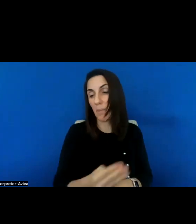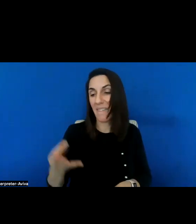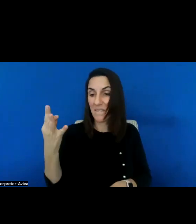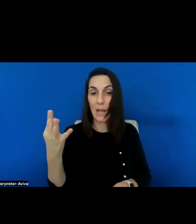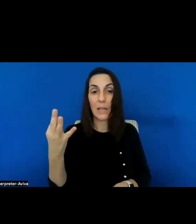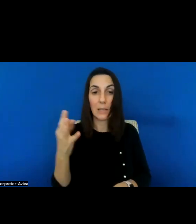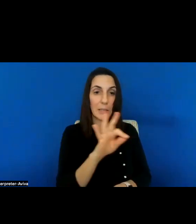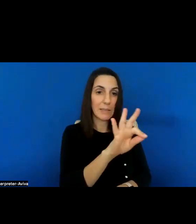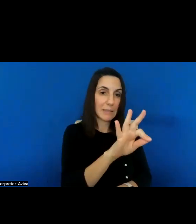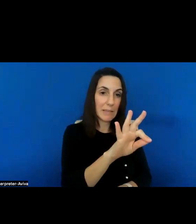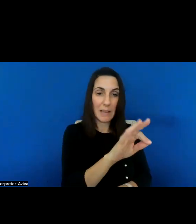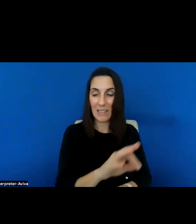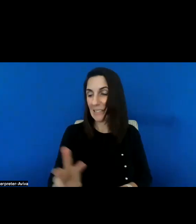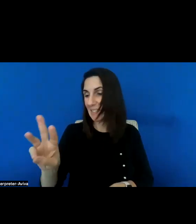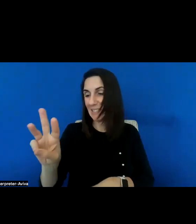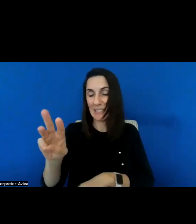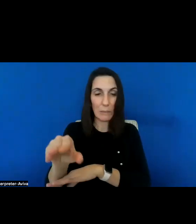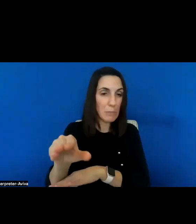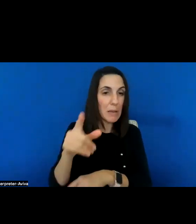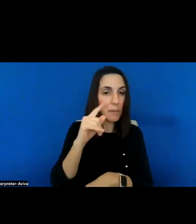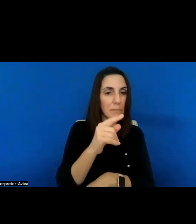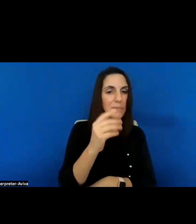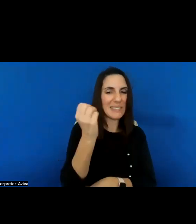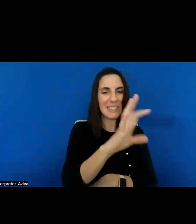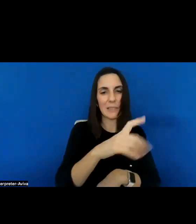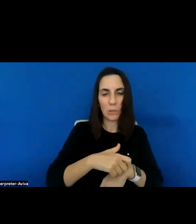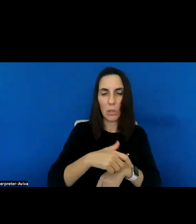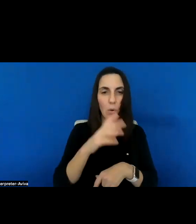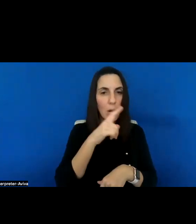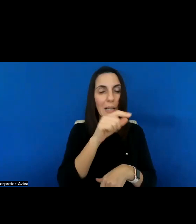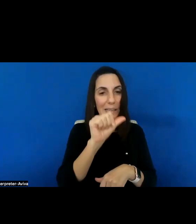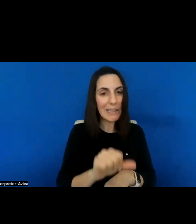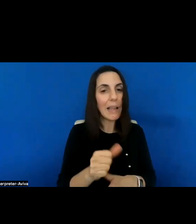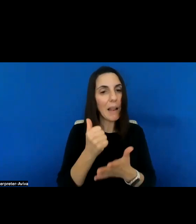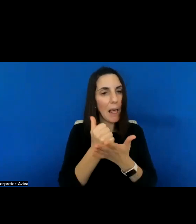11:45:19 To 6 pm. Eastern time, and they'll be able to actually assist you over the phone